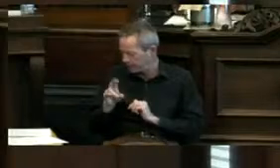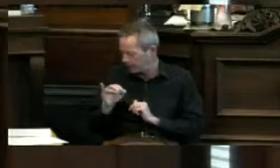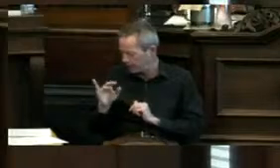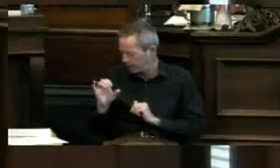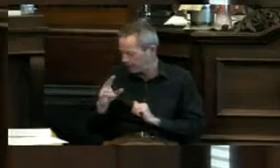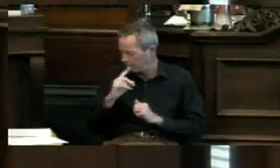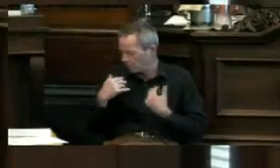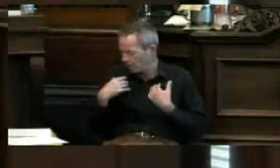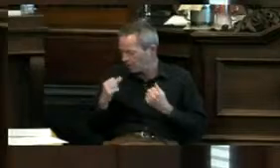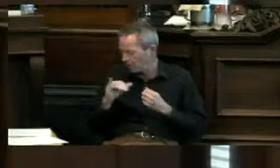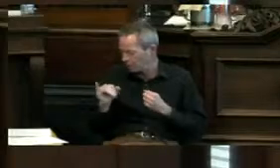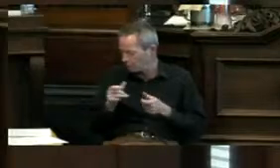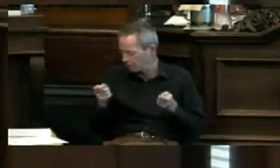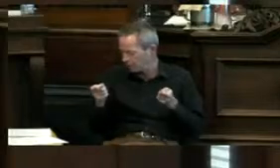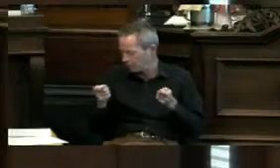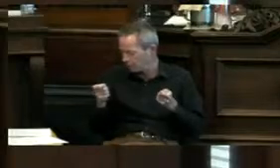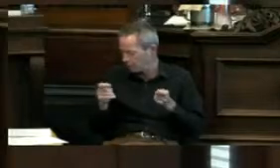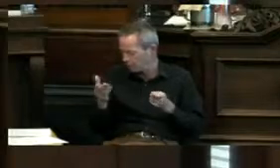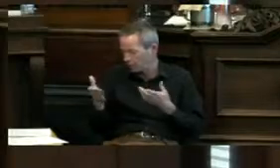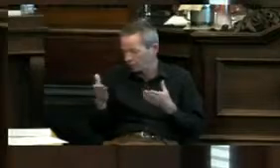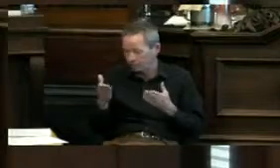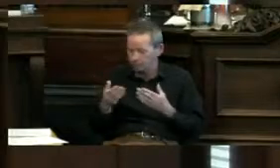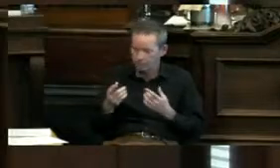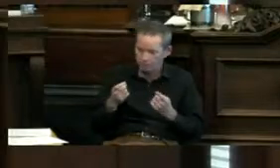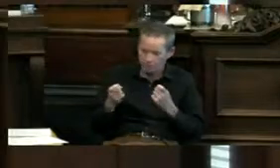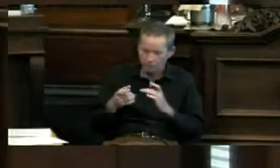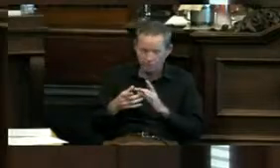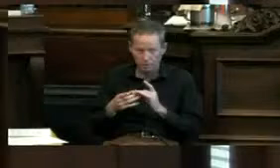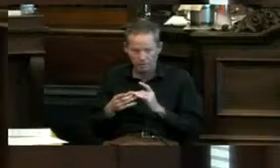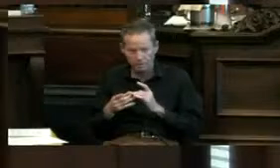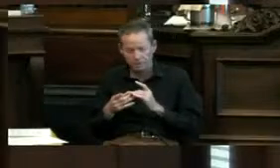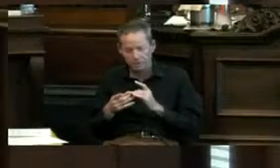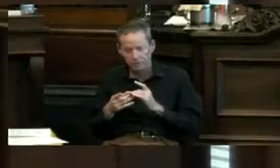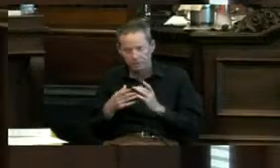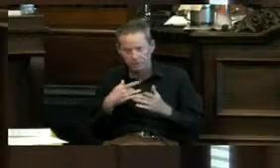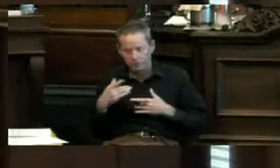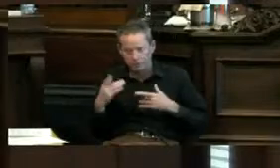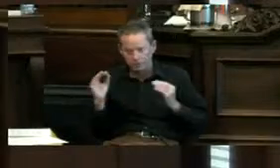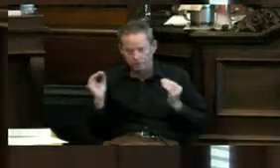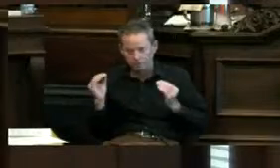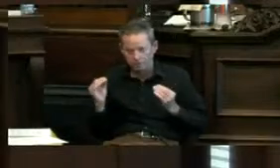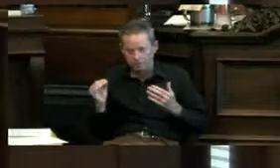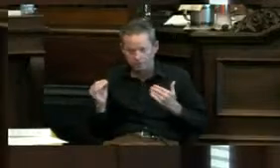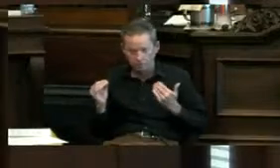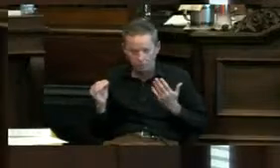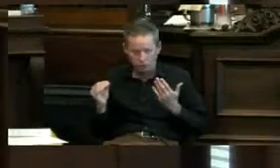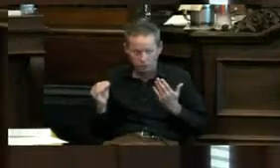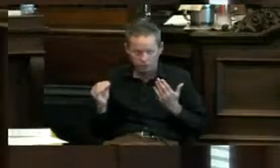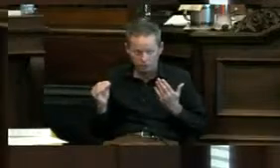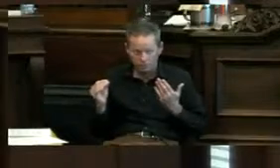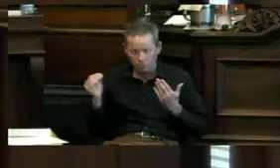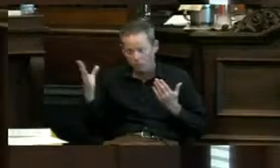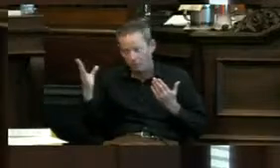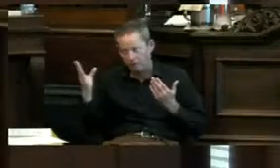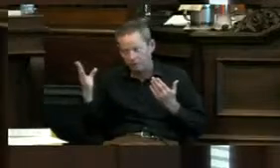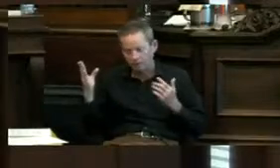Instruction number 442 authorizing an agreement with MVP. Select Care Incorporated for health insurance Administration services. Any